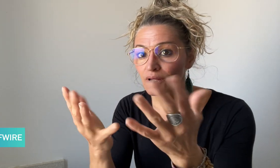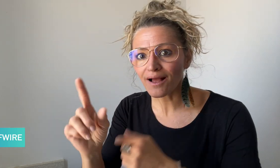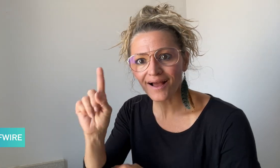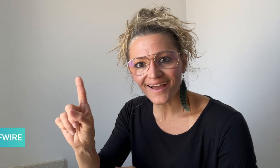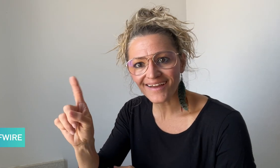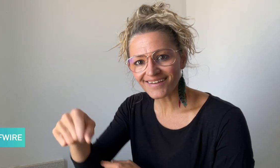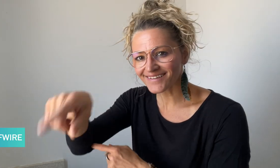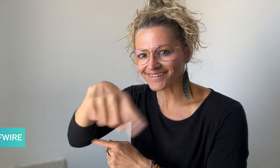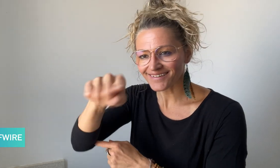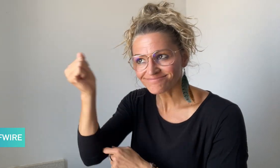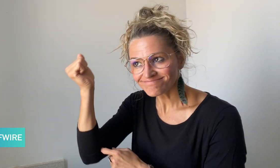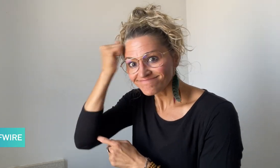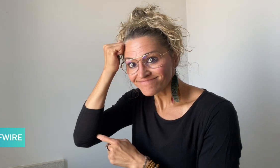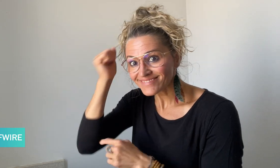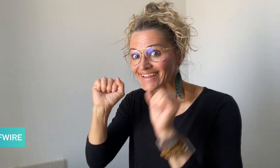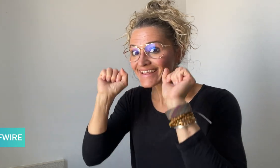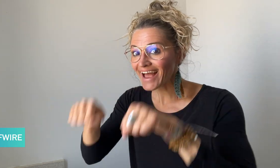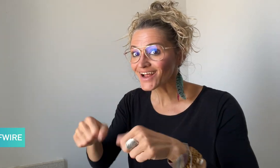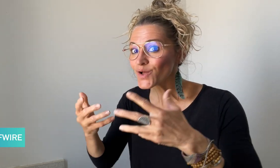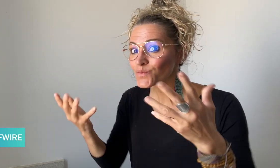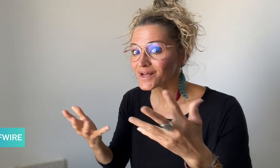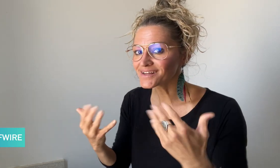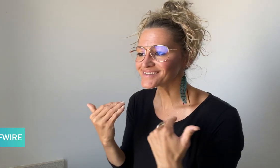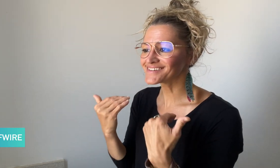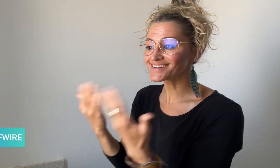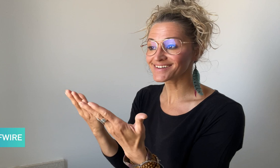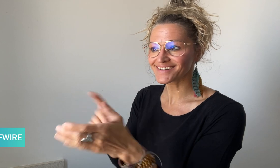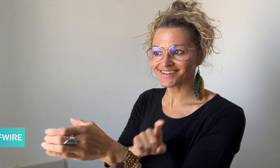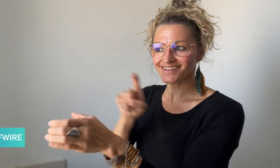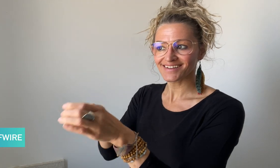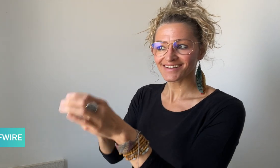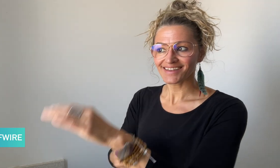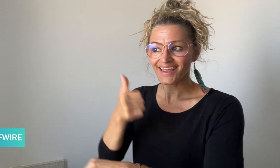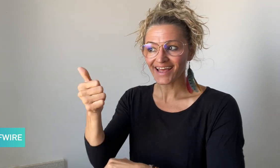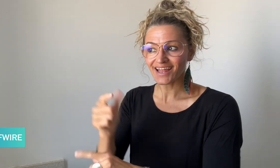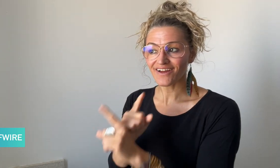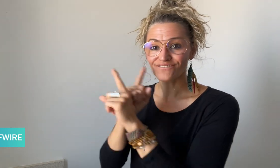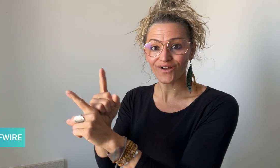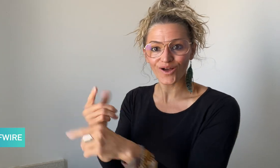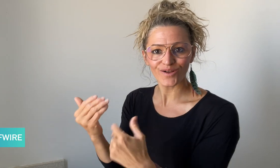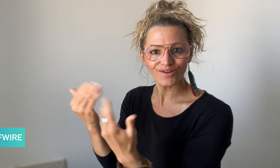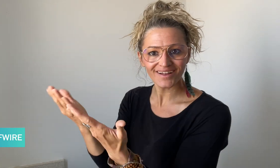Don’t forget to subscribe, like, and follow